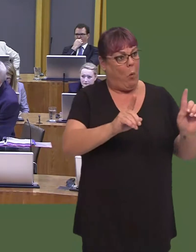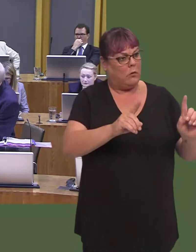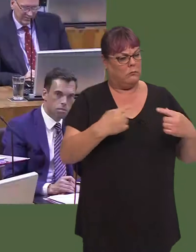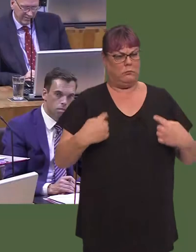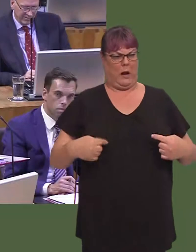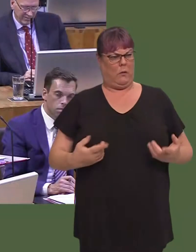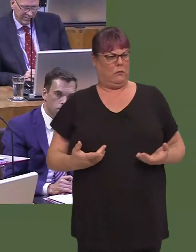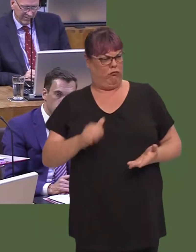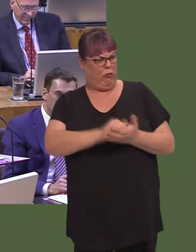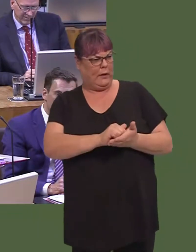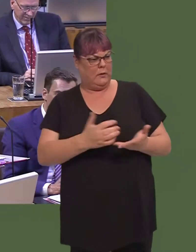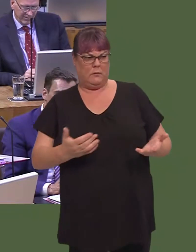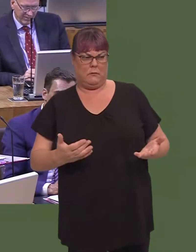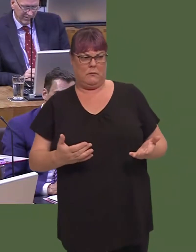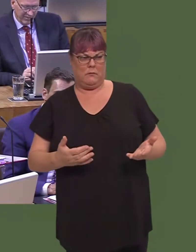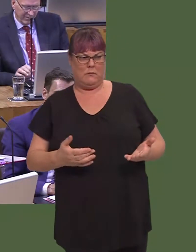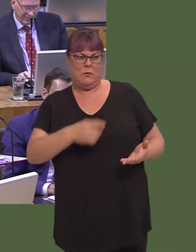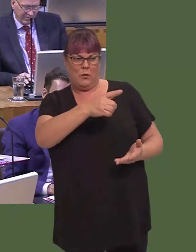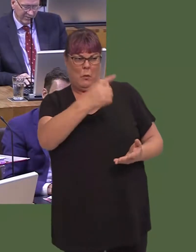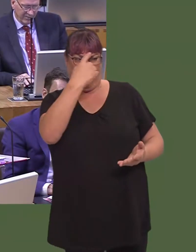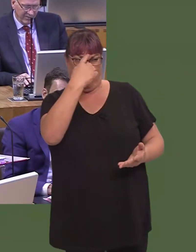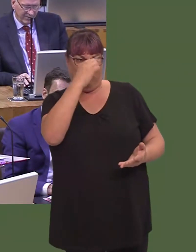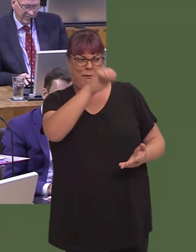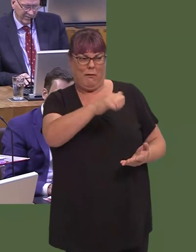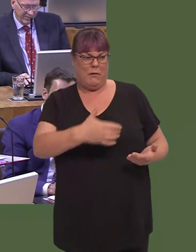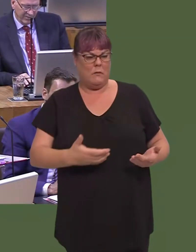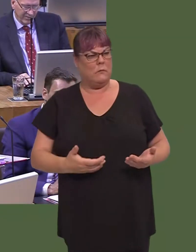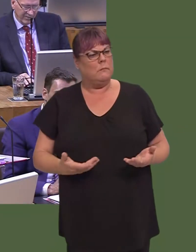which droveó[Interruption.] I know it's painfuló[Interruption.] I know it's painful, but when a substantial